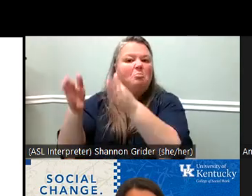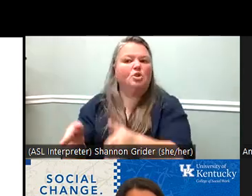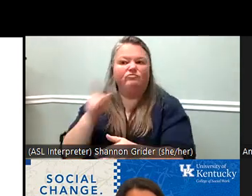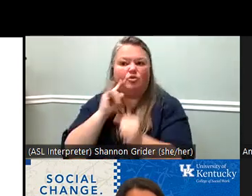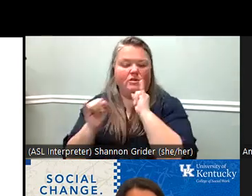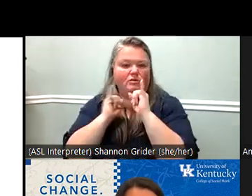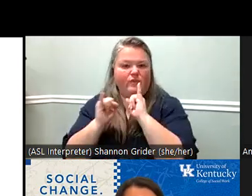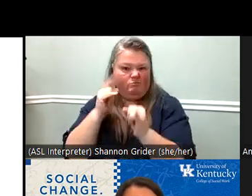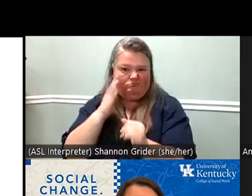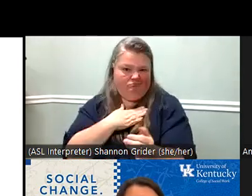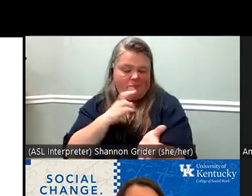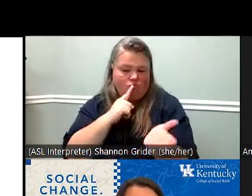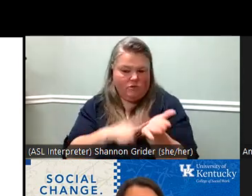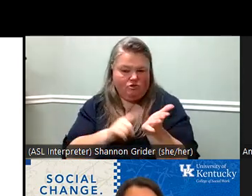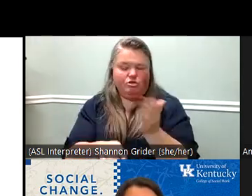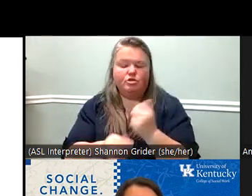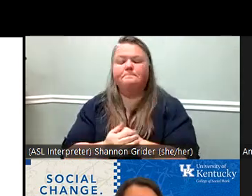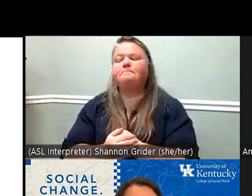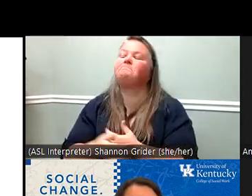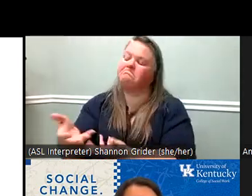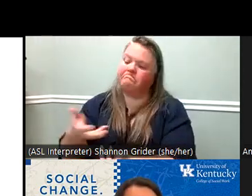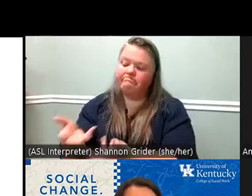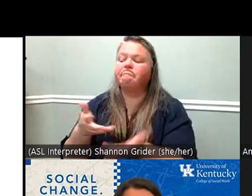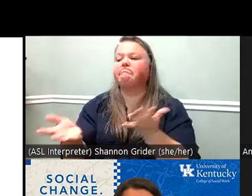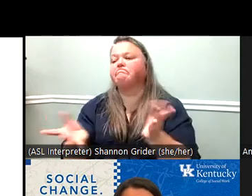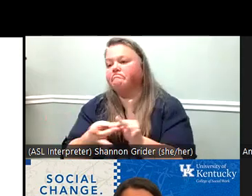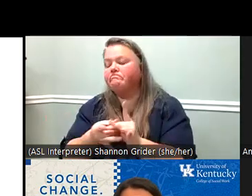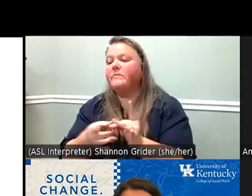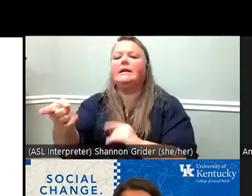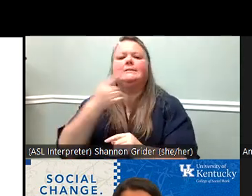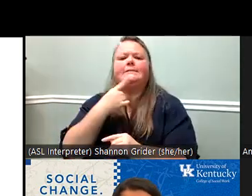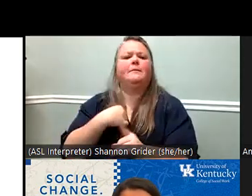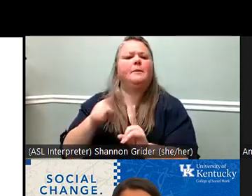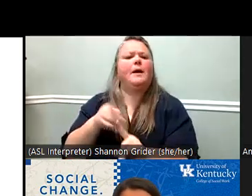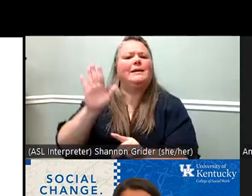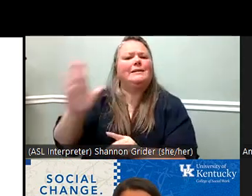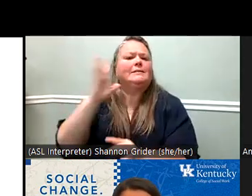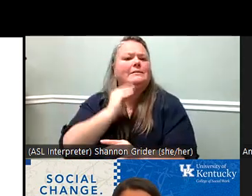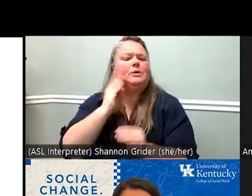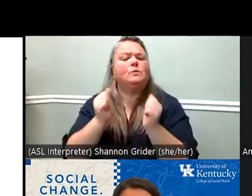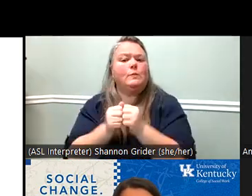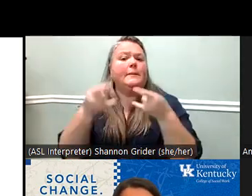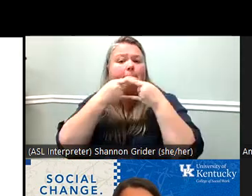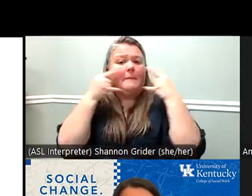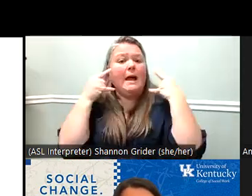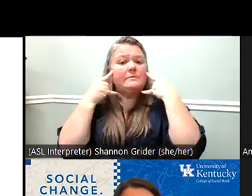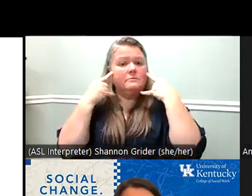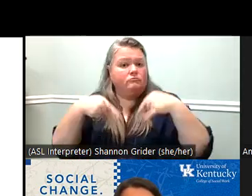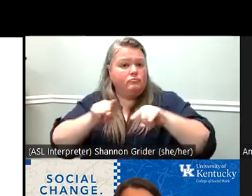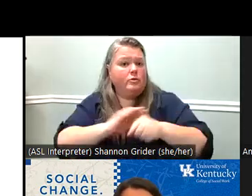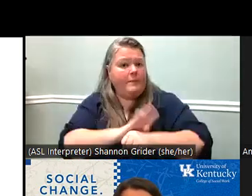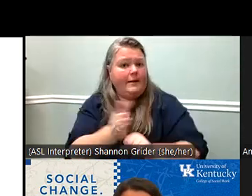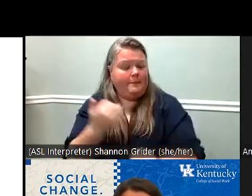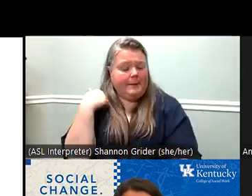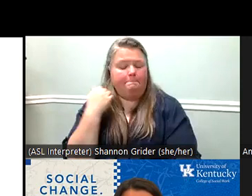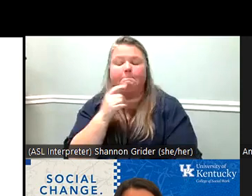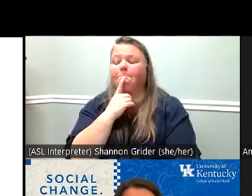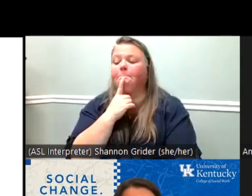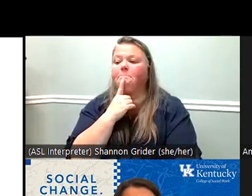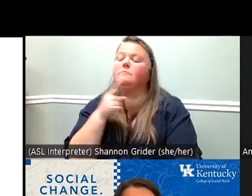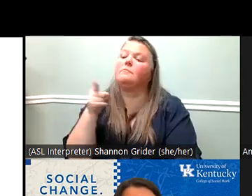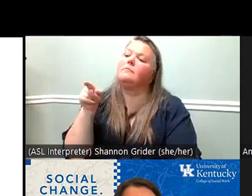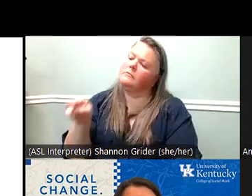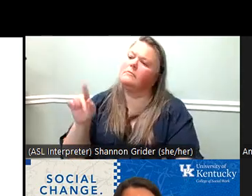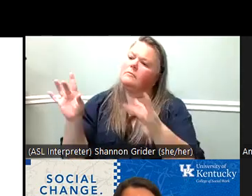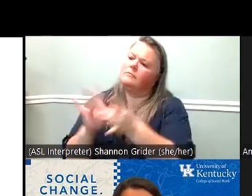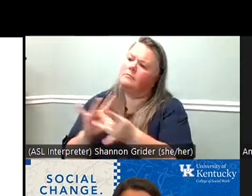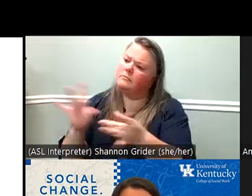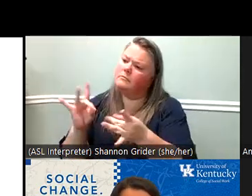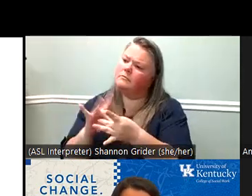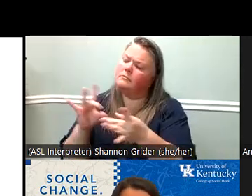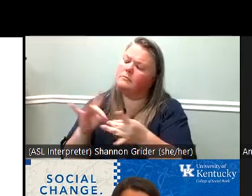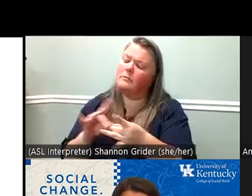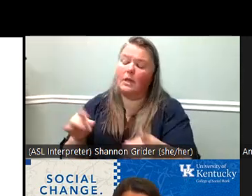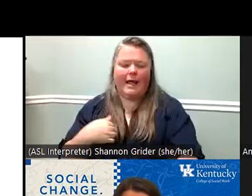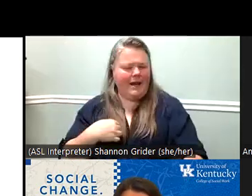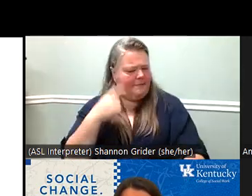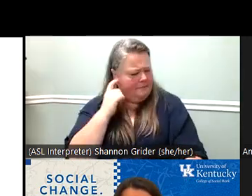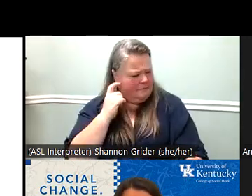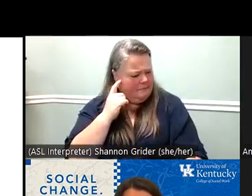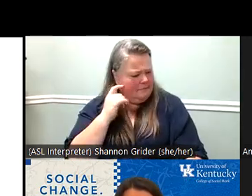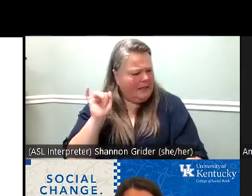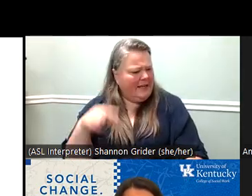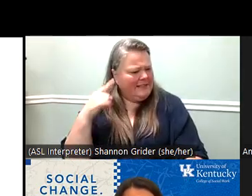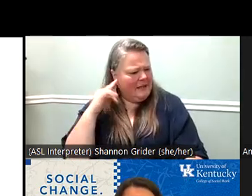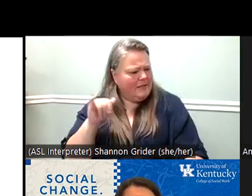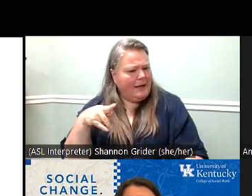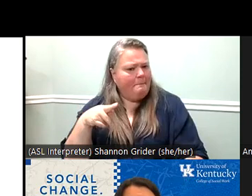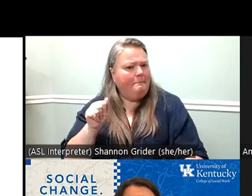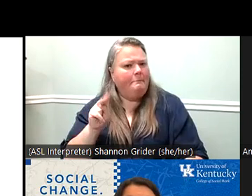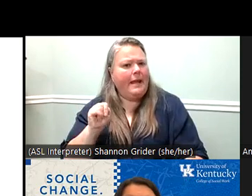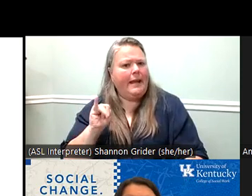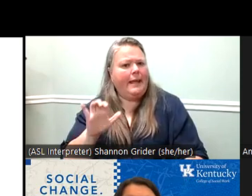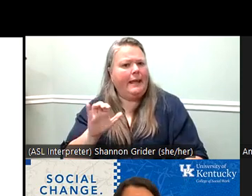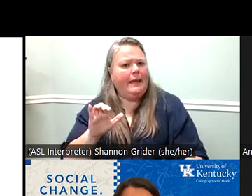HEALTH CARE AND THEN OF COURSE THERE'S A LACK OF ACKNOWLEDGMENT FROM MEDICAL PROVIDERS. LET ME JUST GIVE AN EXAMPLE OF THAT. I WAS MEETING WITH AN INDIVIDUAL FOR